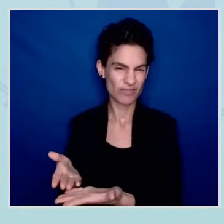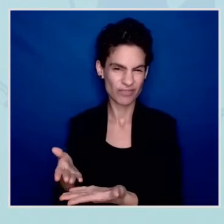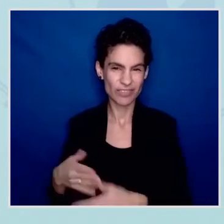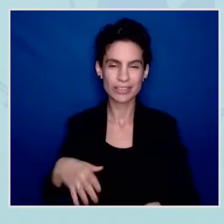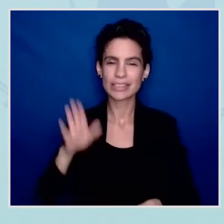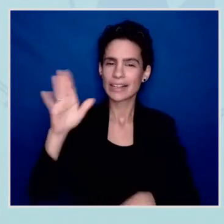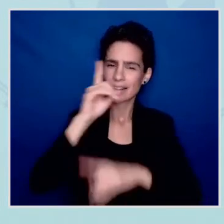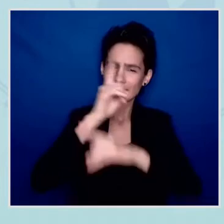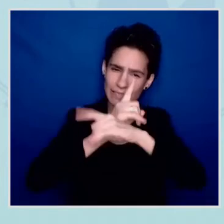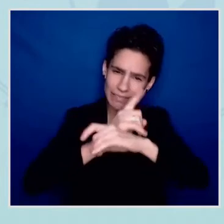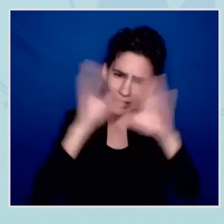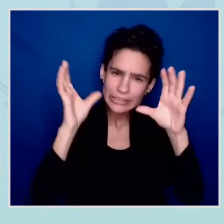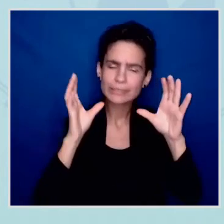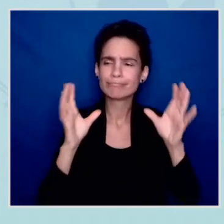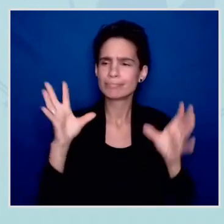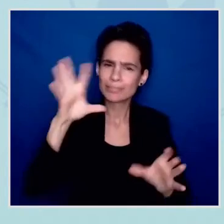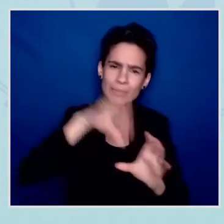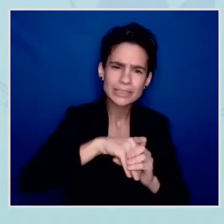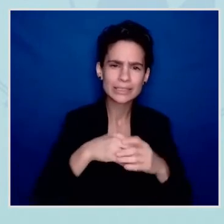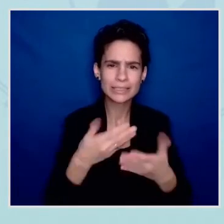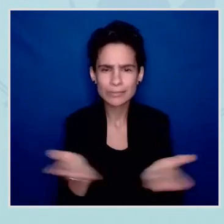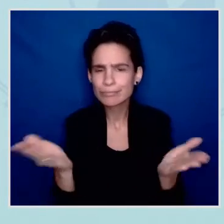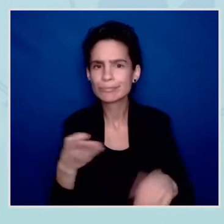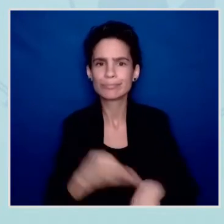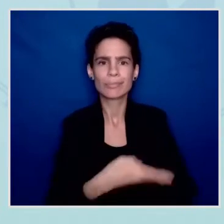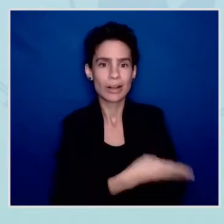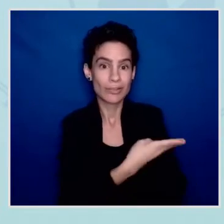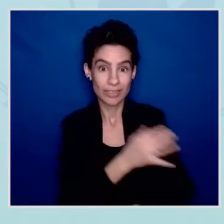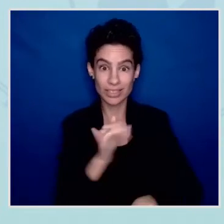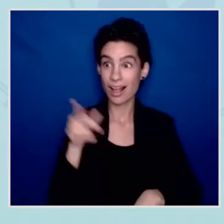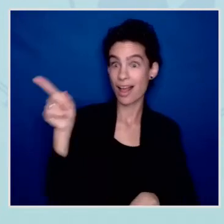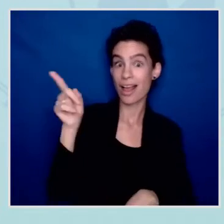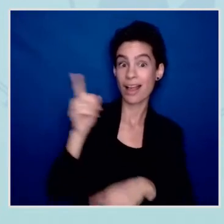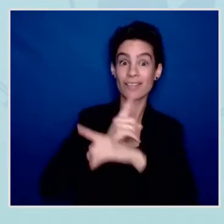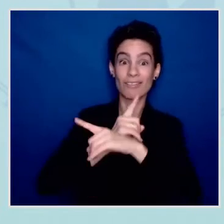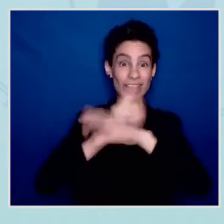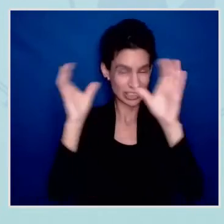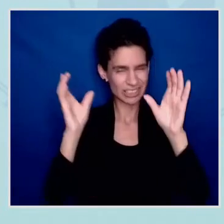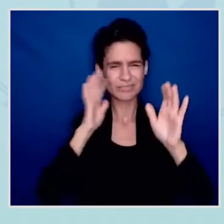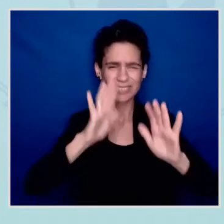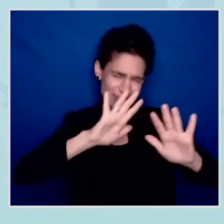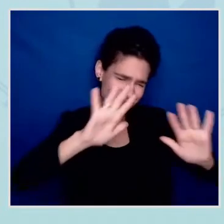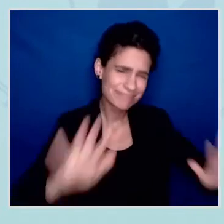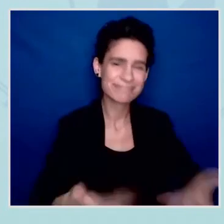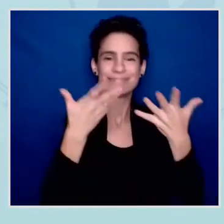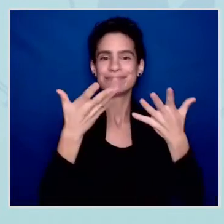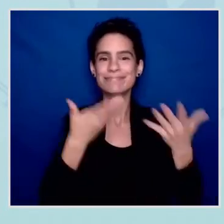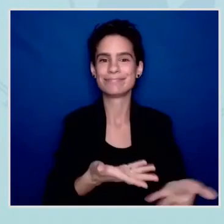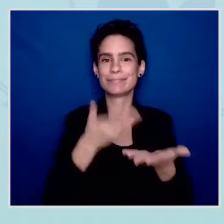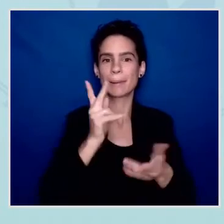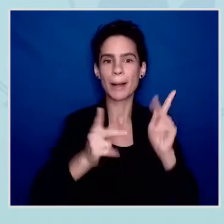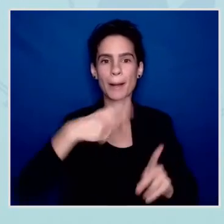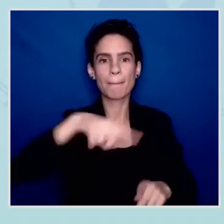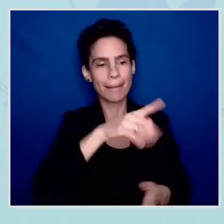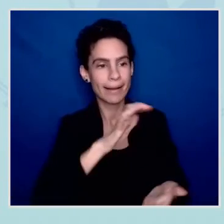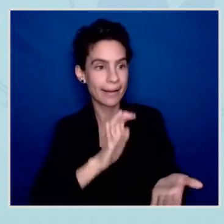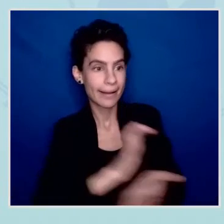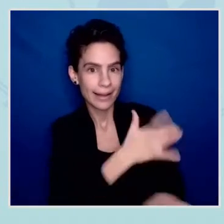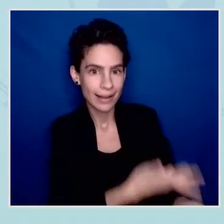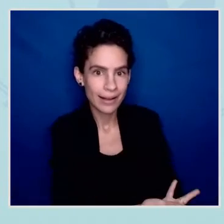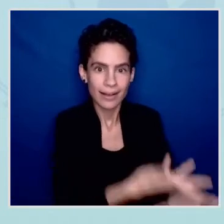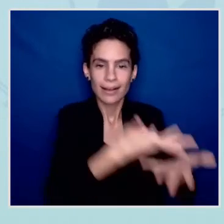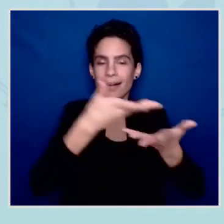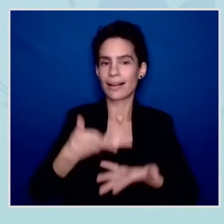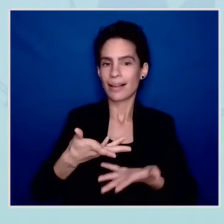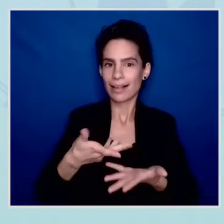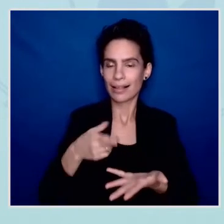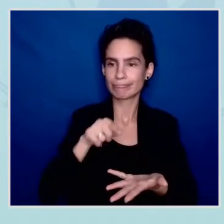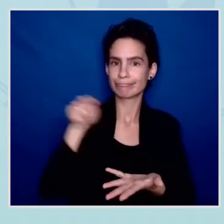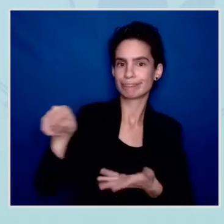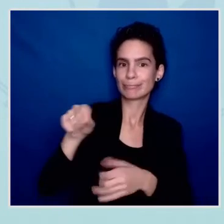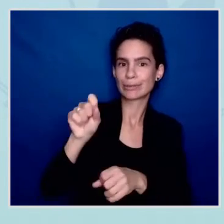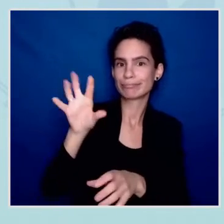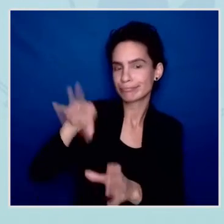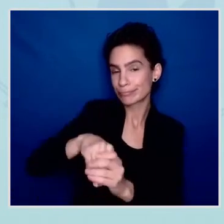AGENDA. IT'S A VISION FOR AN